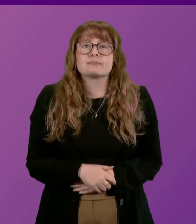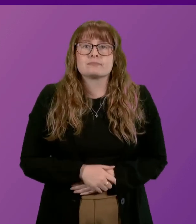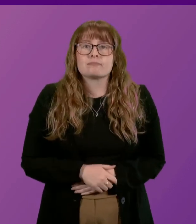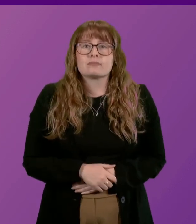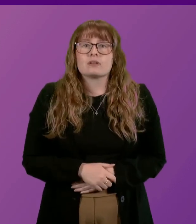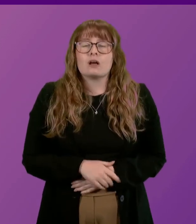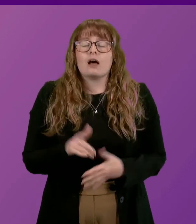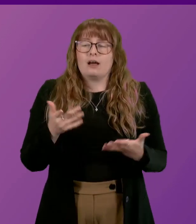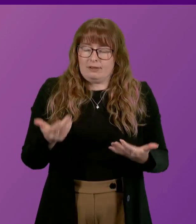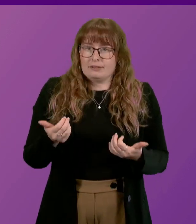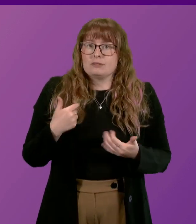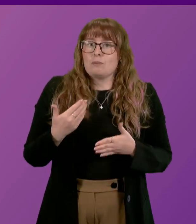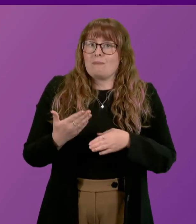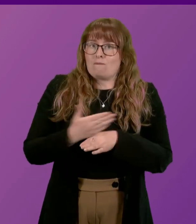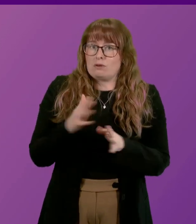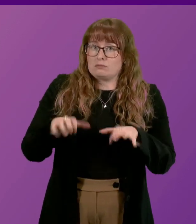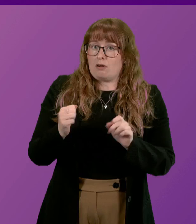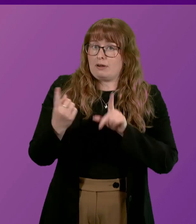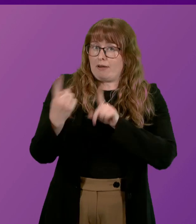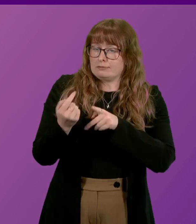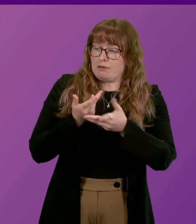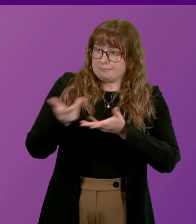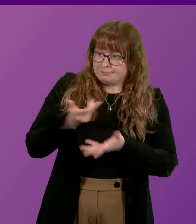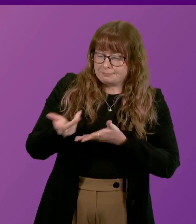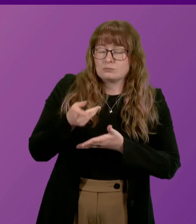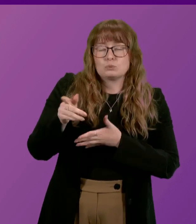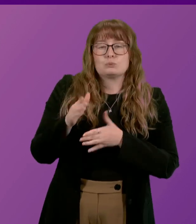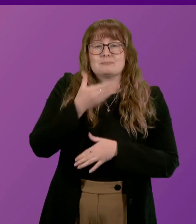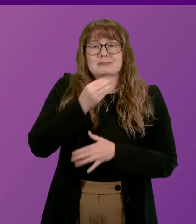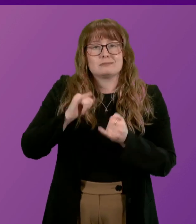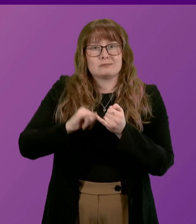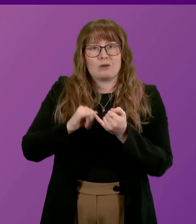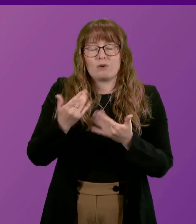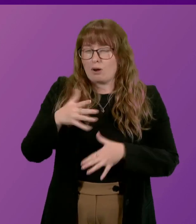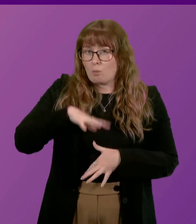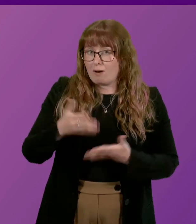Before I address Mr Sarwar’s question, I would like to take the opportunity—as it is the